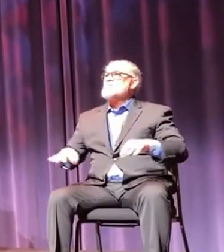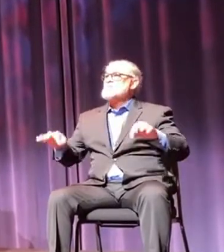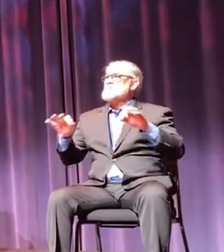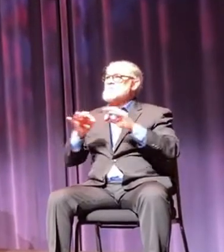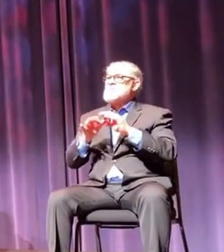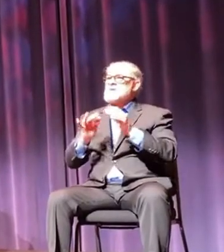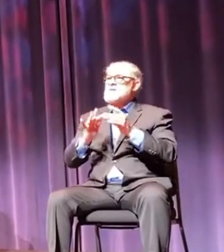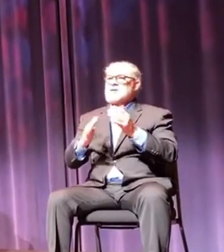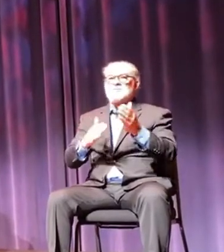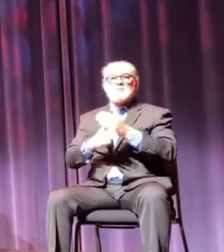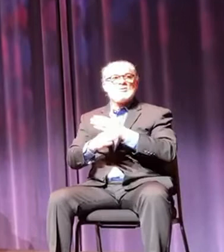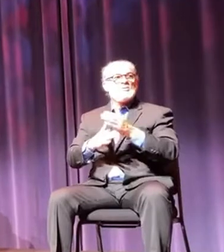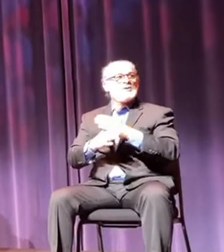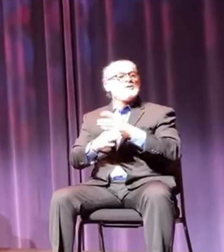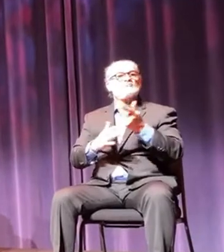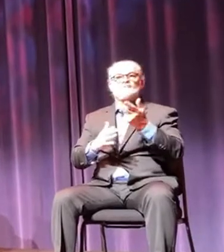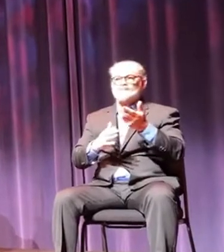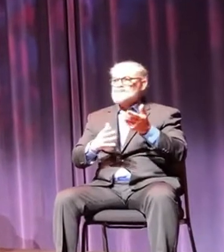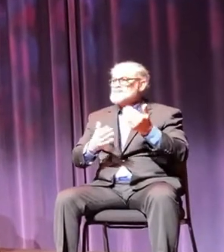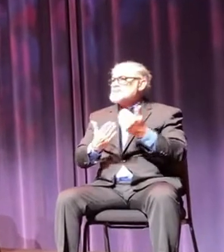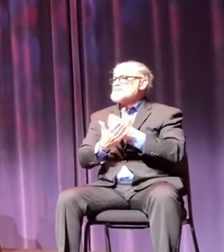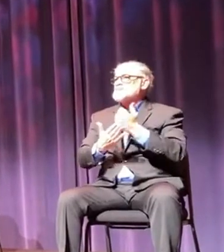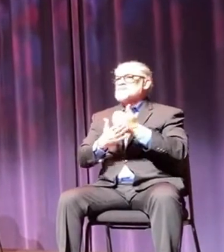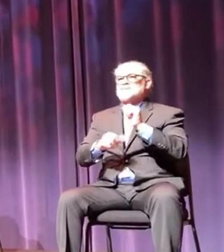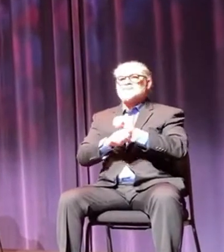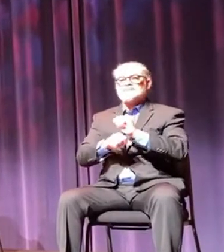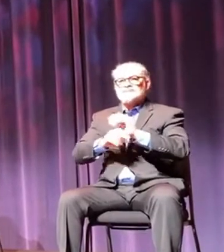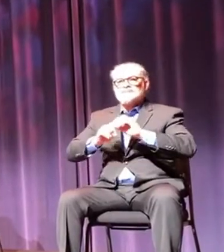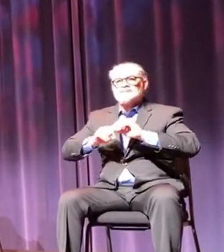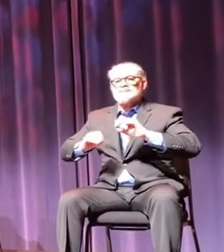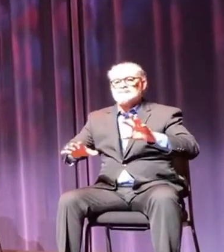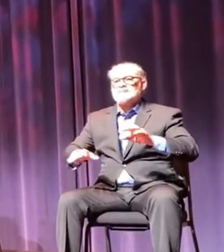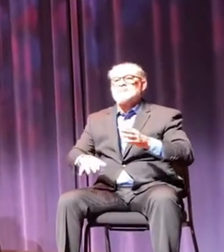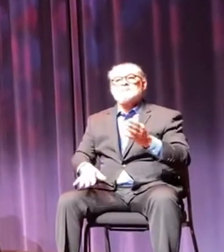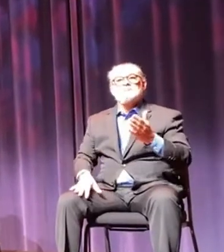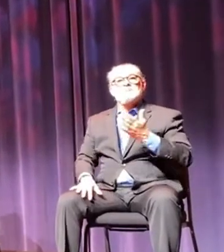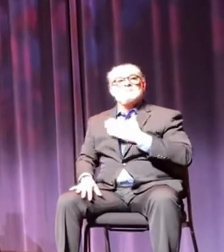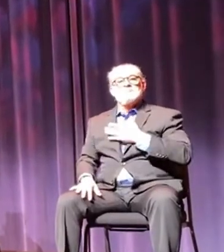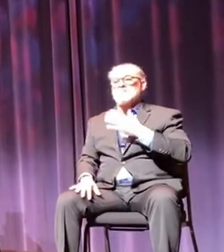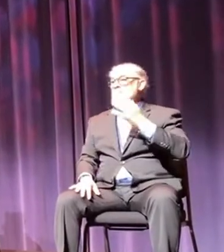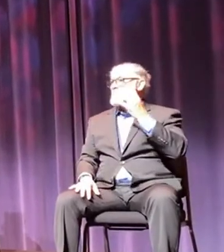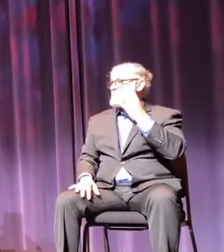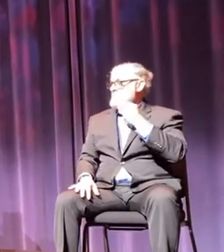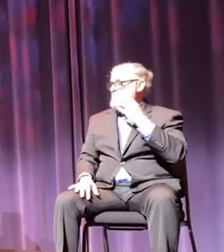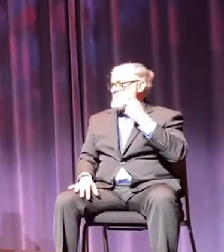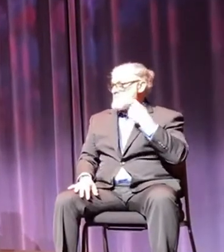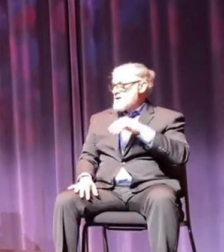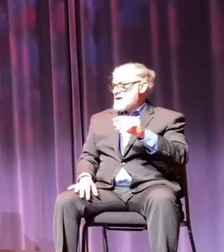between rising and established voices in the literary realm. In my experience, spaces for LGBTQ+ voices,